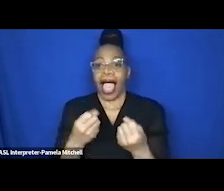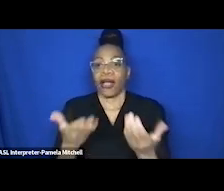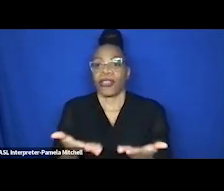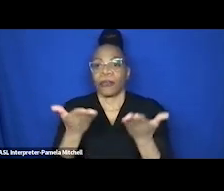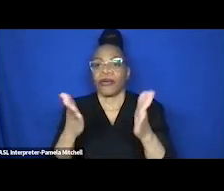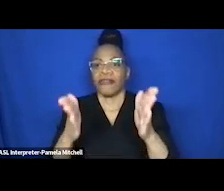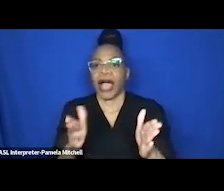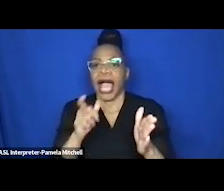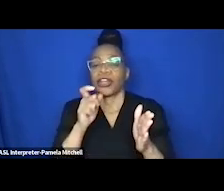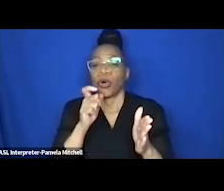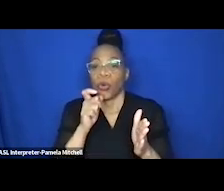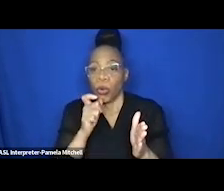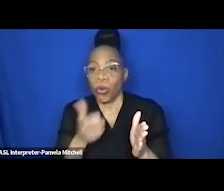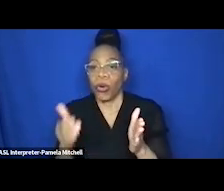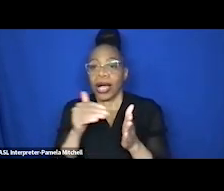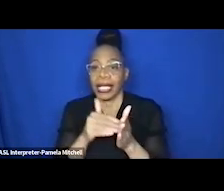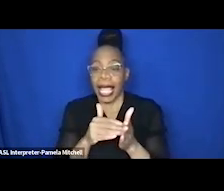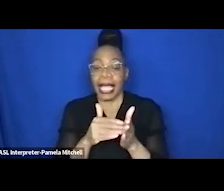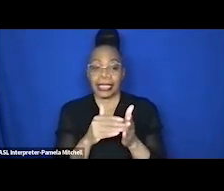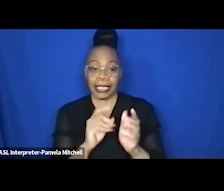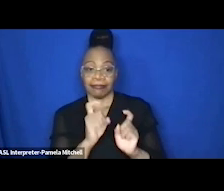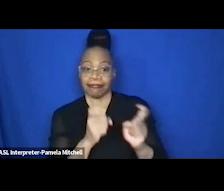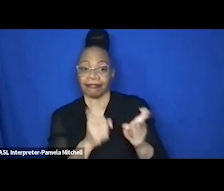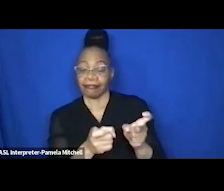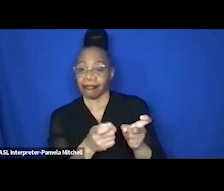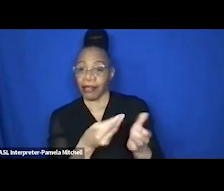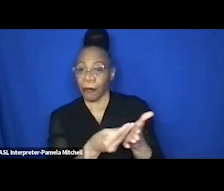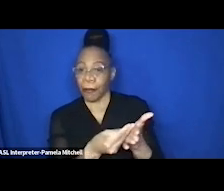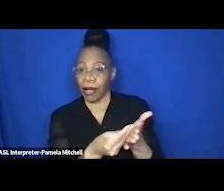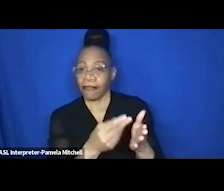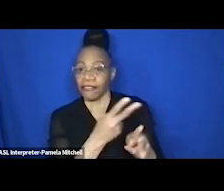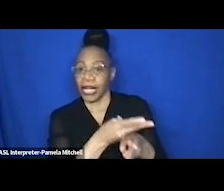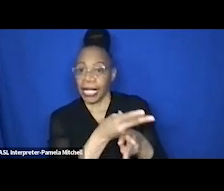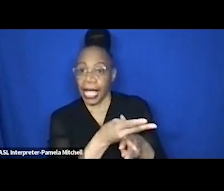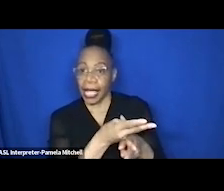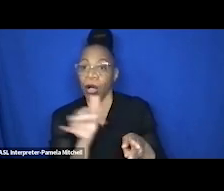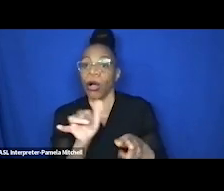recuperate the cost of uncompensated care, right? And then just kind of even looking more from a systems level, as I know many of you're likely